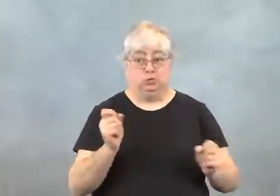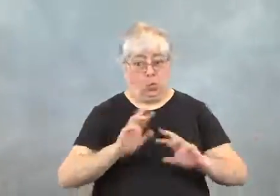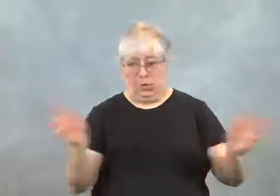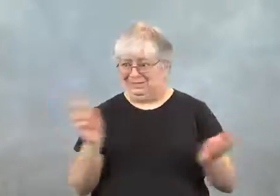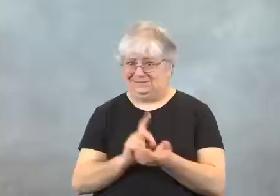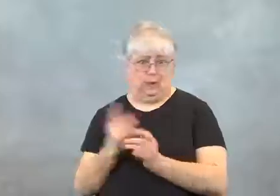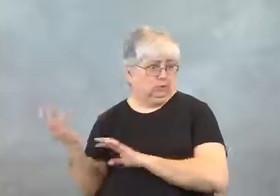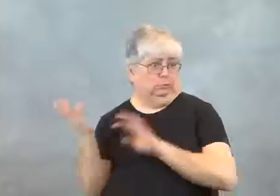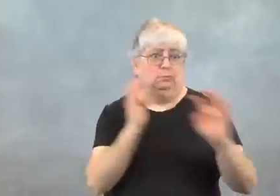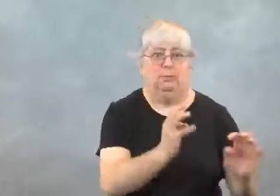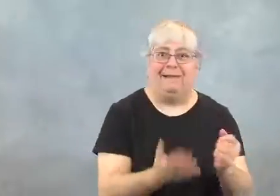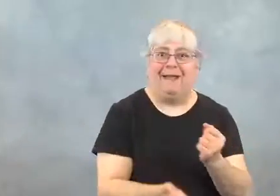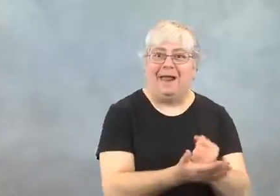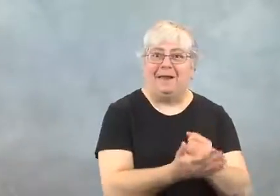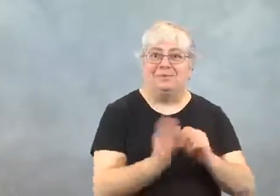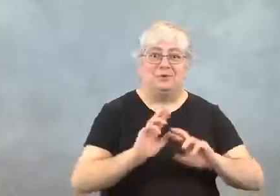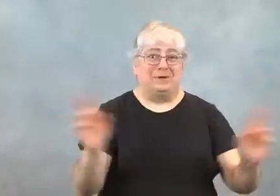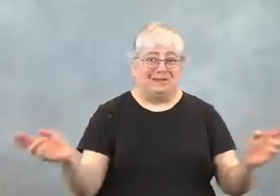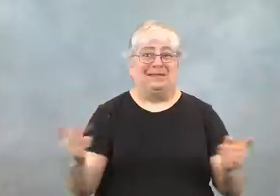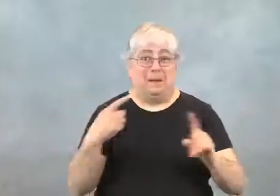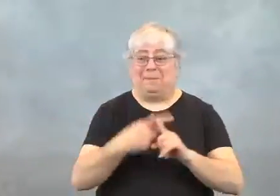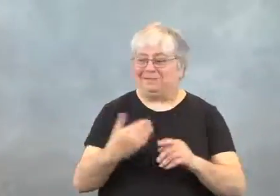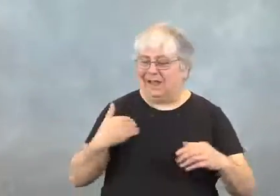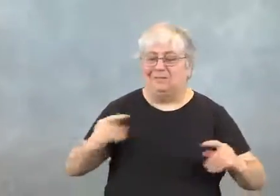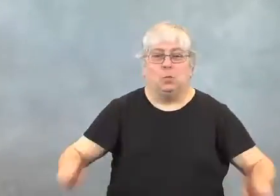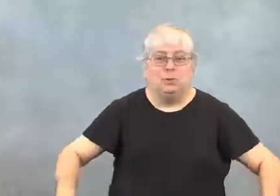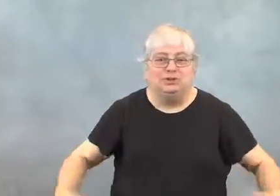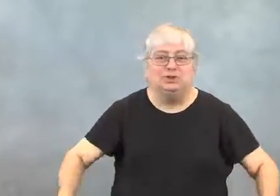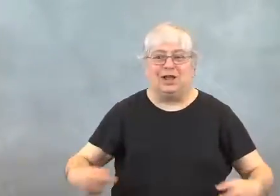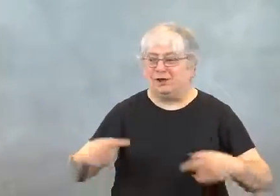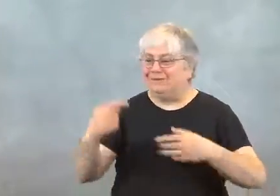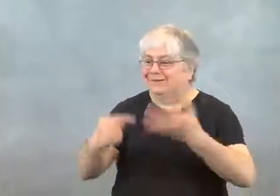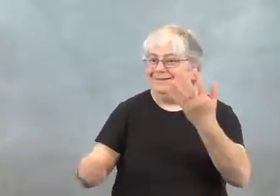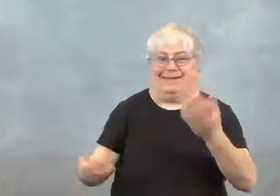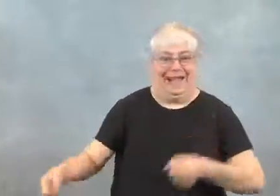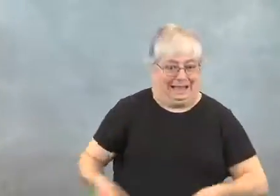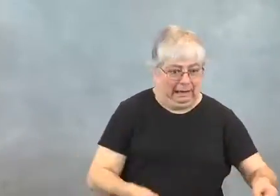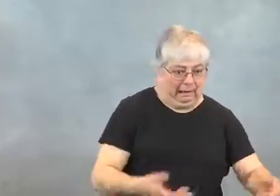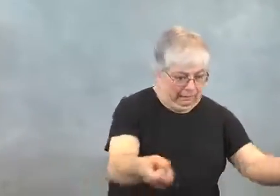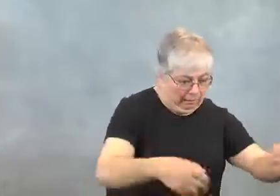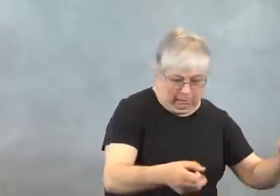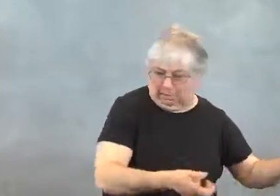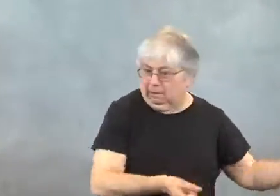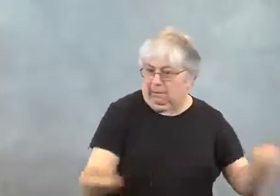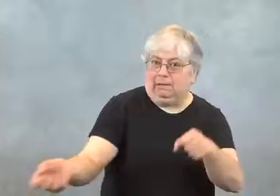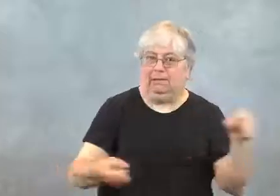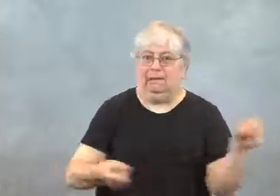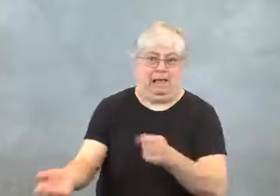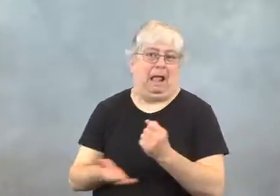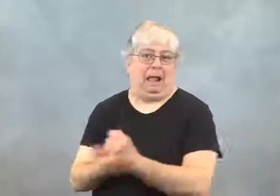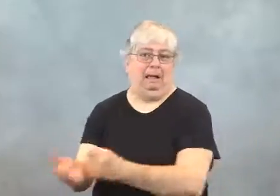So they were available to help right away in the bombing.